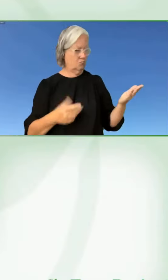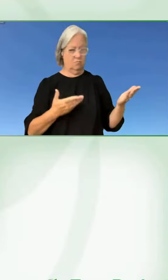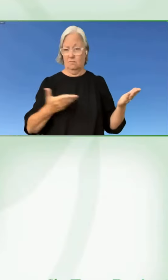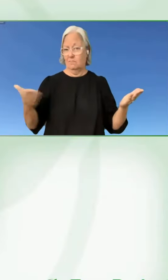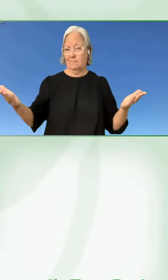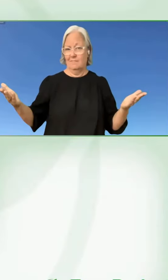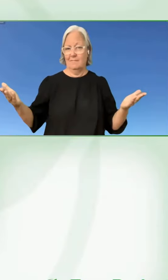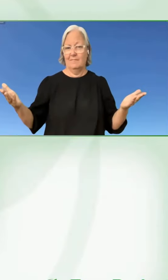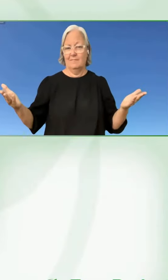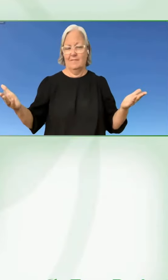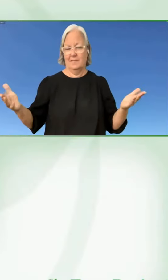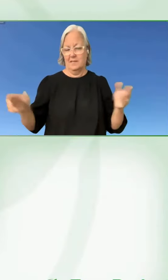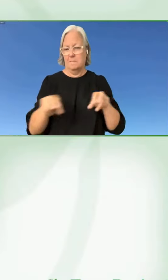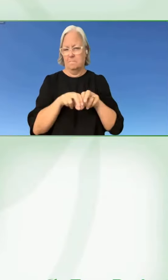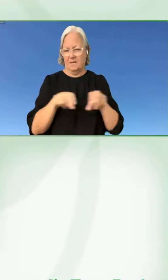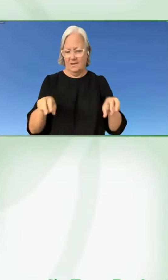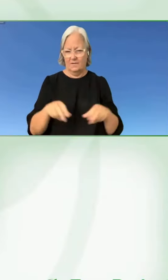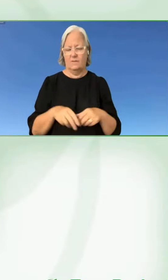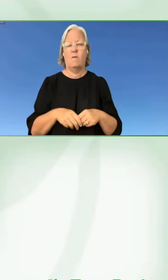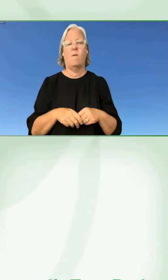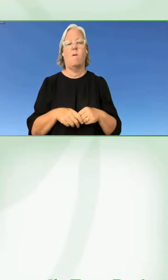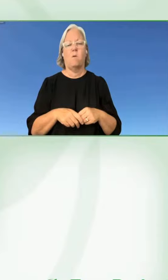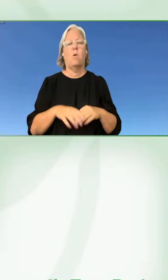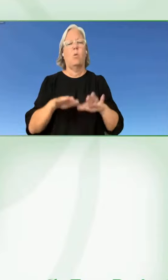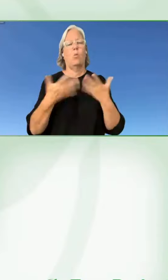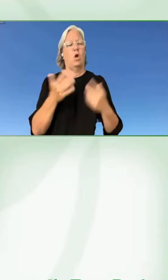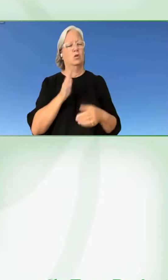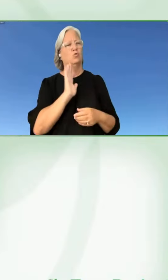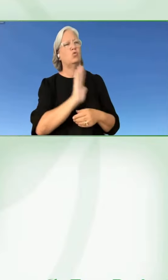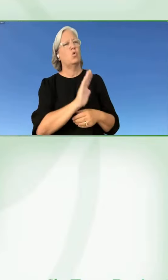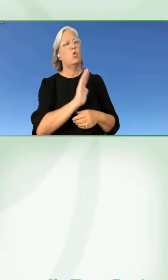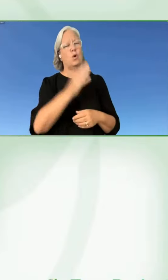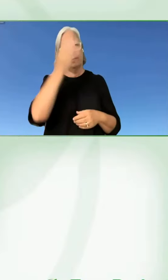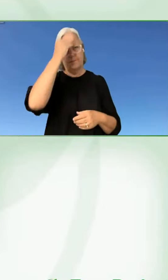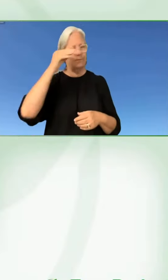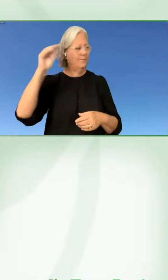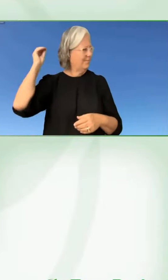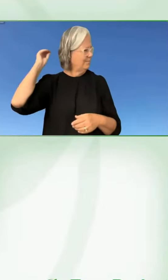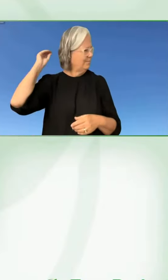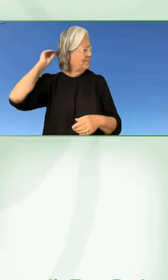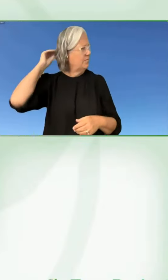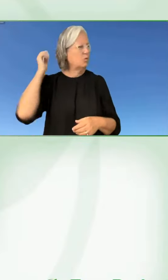Thank you for the information on the PDF accessibility with PREP.